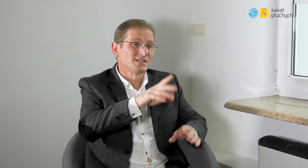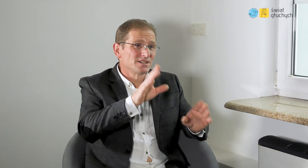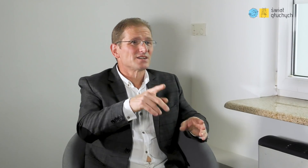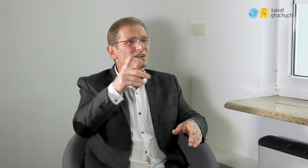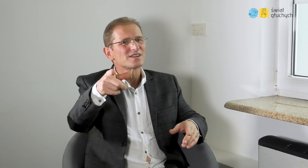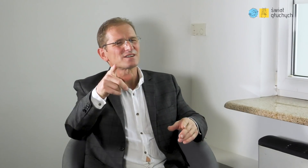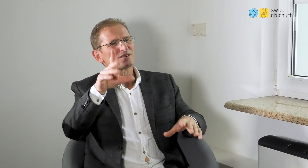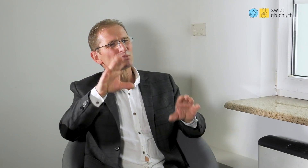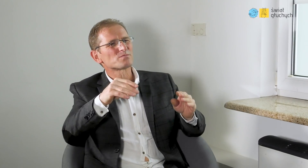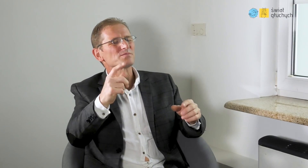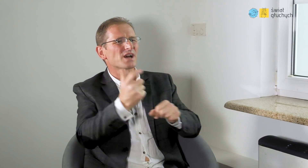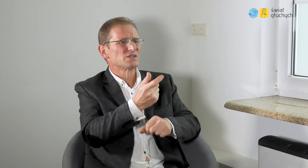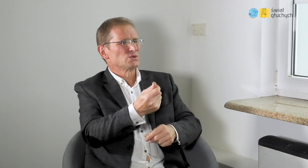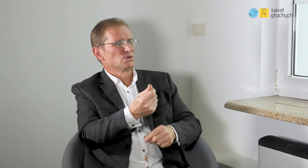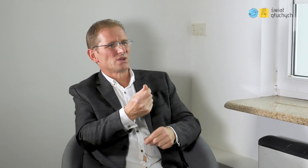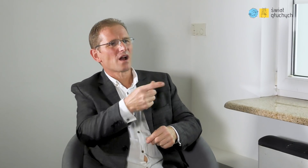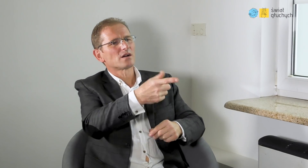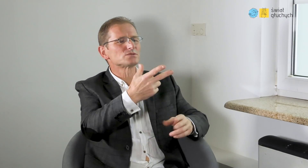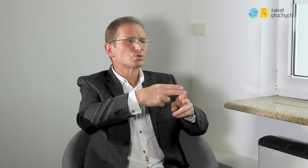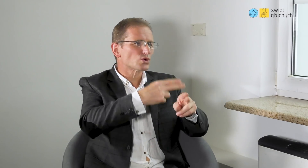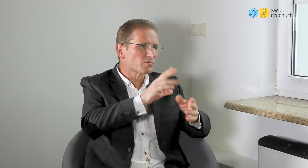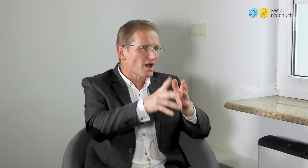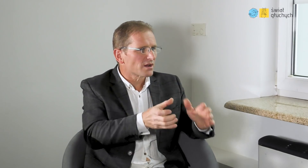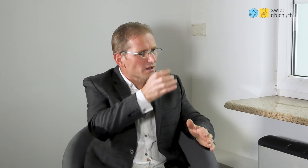There are sign language courses on the market now,